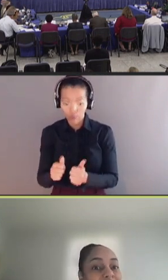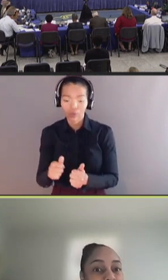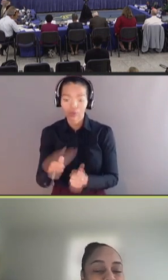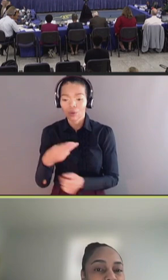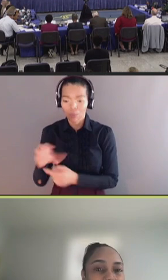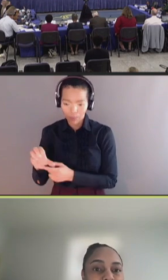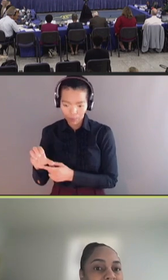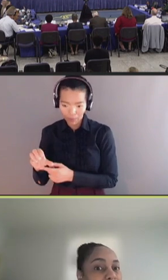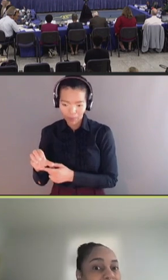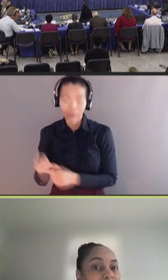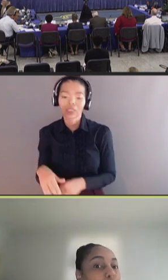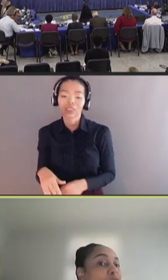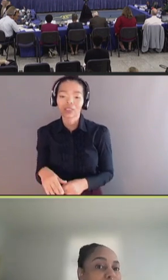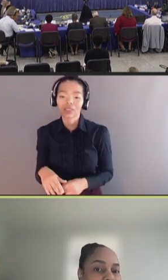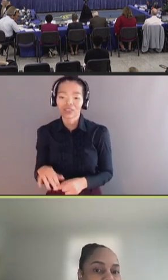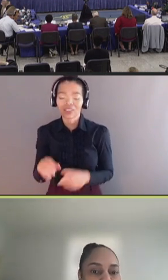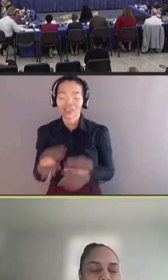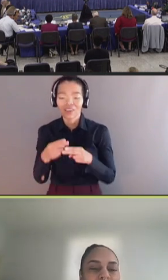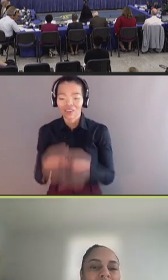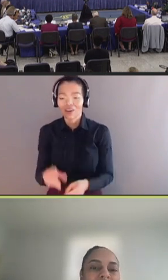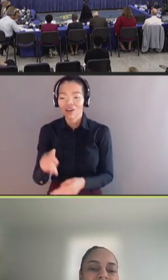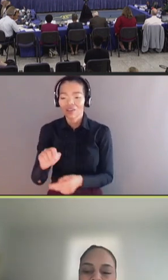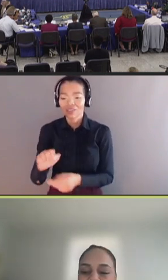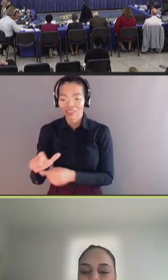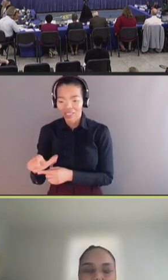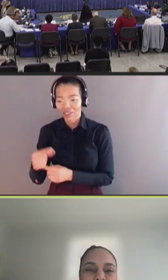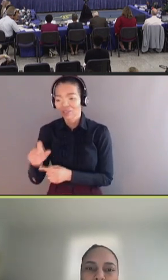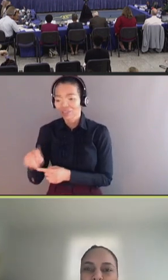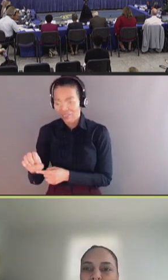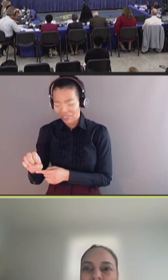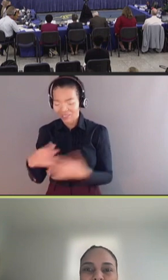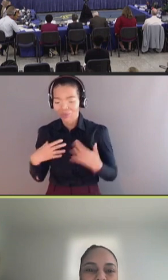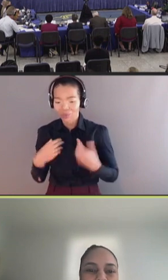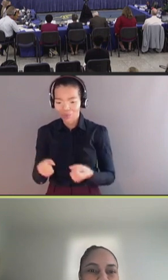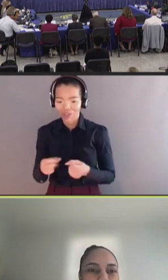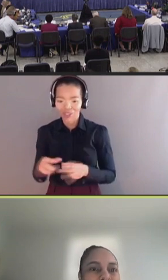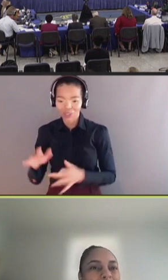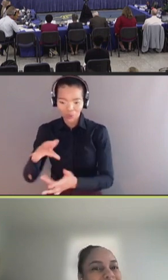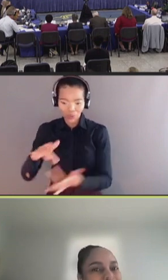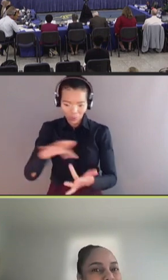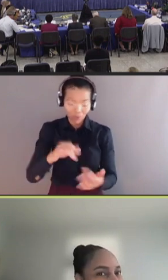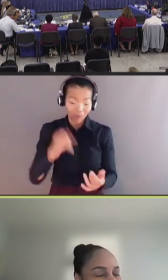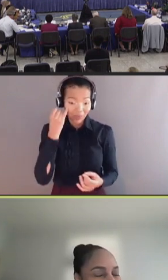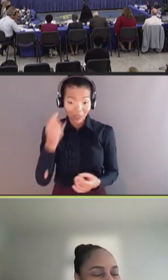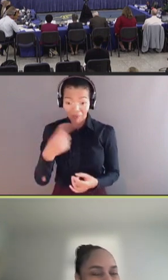tail -- it's called the Tailgate Wellness Tour. So, if any of you are big college football fans,